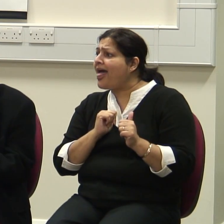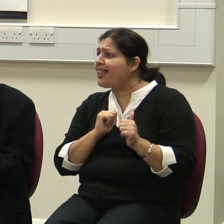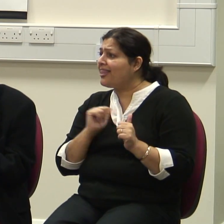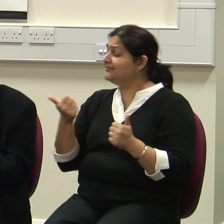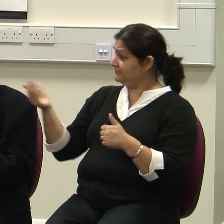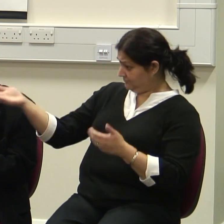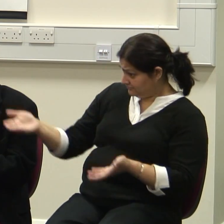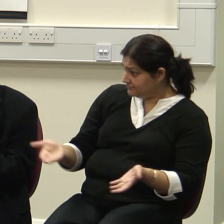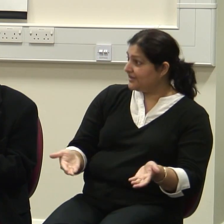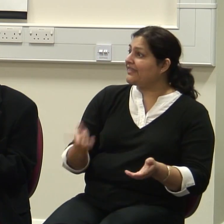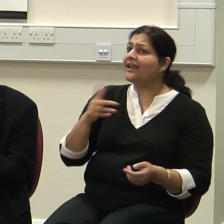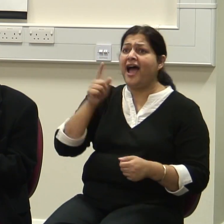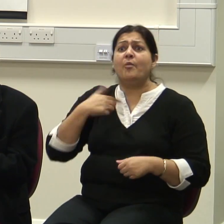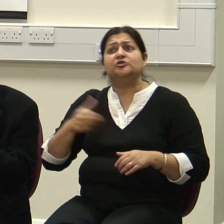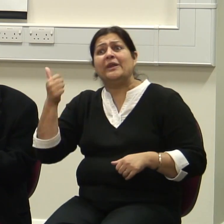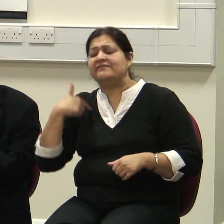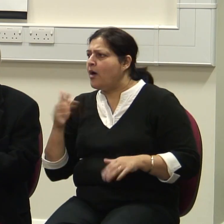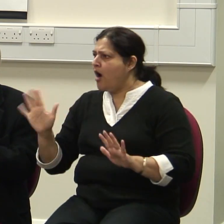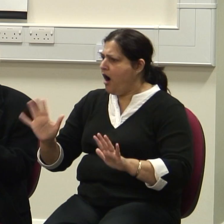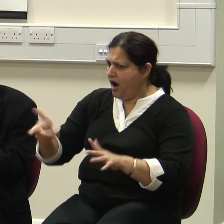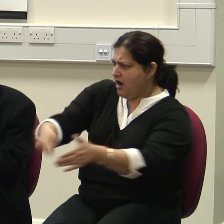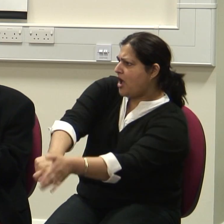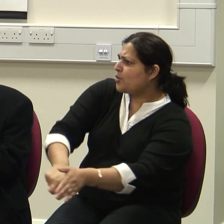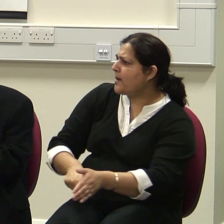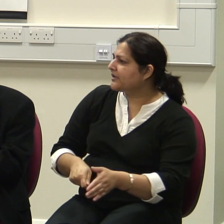you, it’s not an interpretation. And I'm saying that there'll be no progress in this